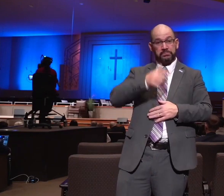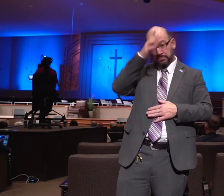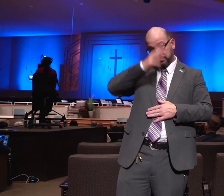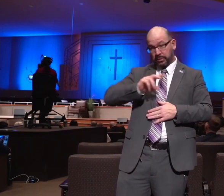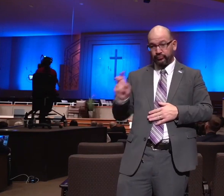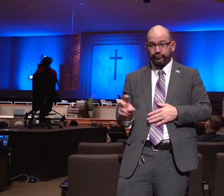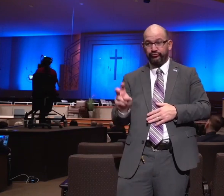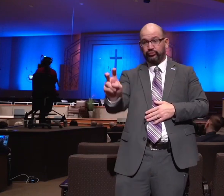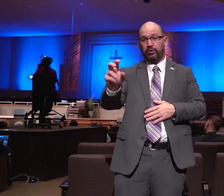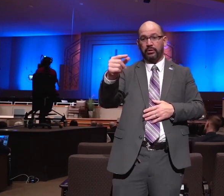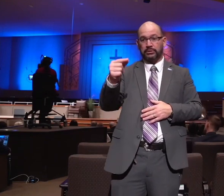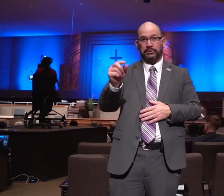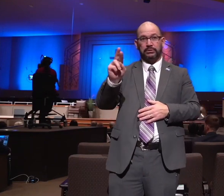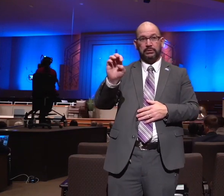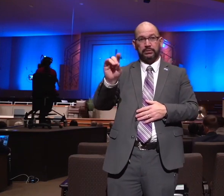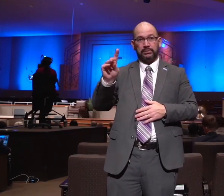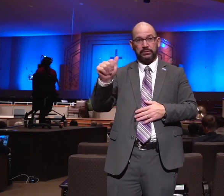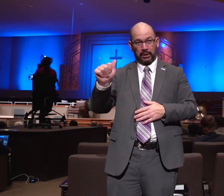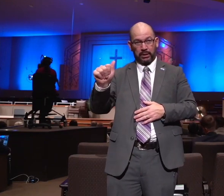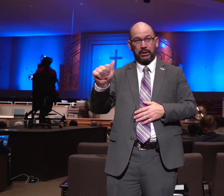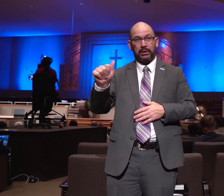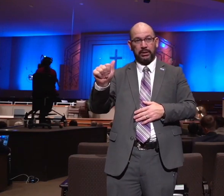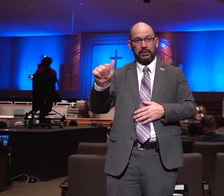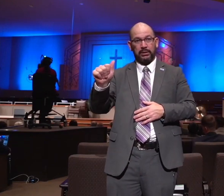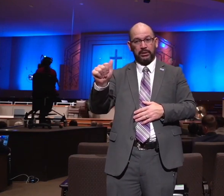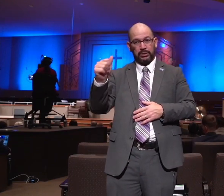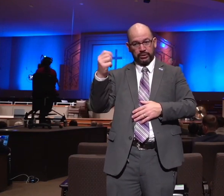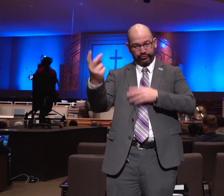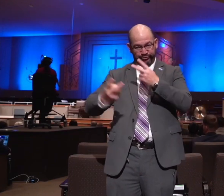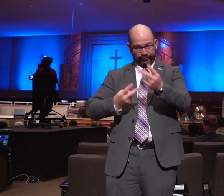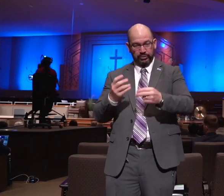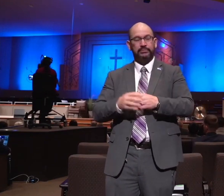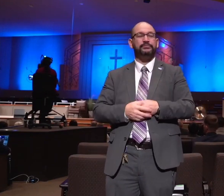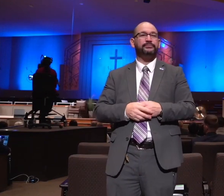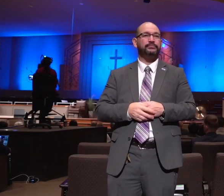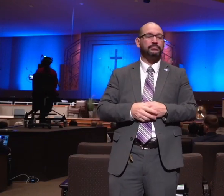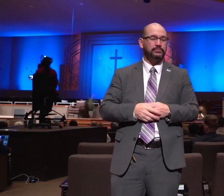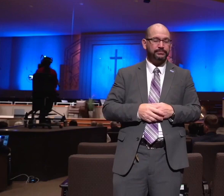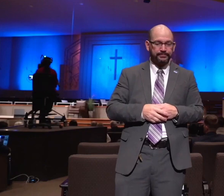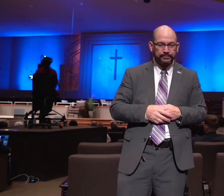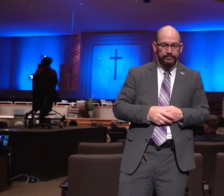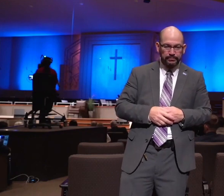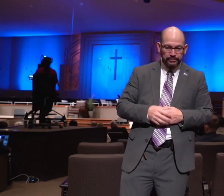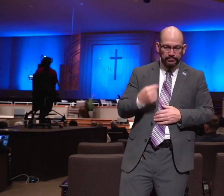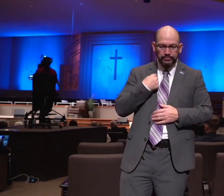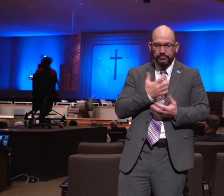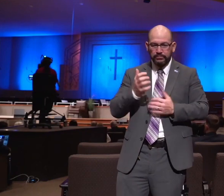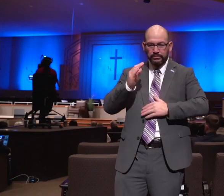he started it now but it was just in the early stages of casting a vision to